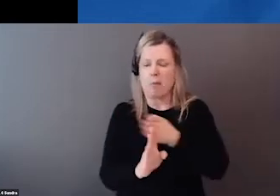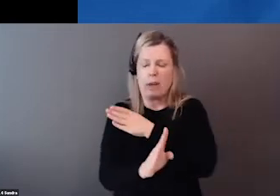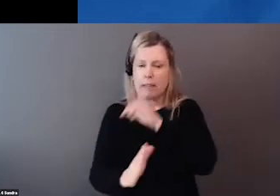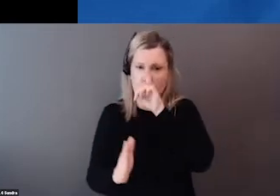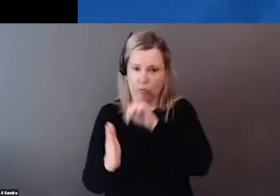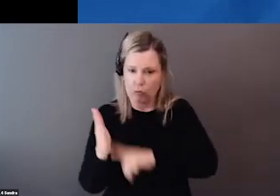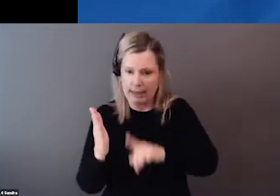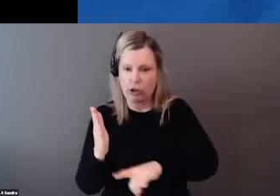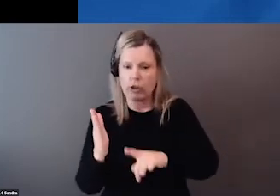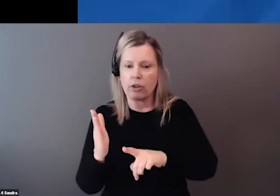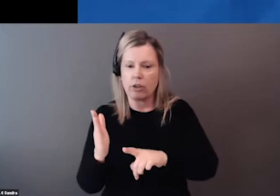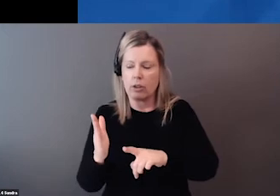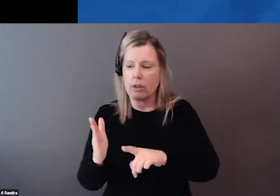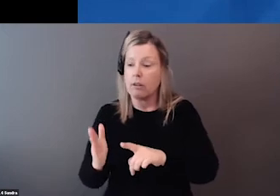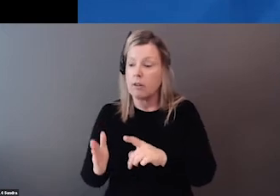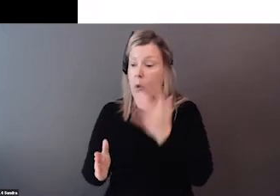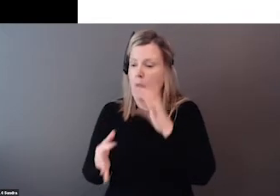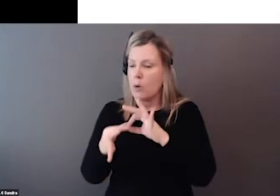to people with disabilities and other vulnerable groups.